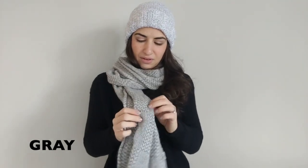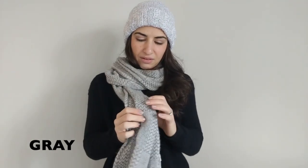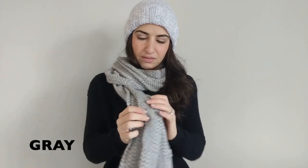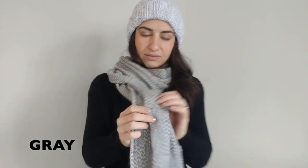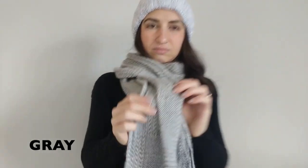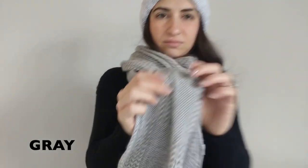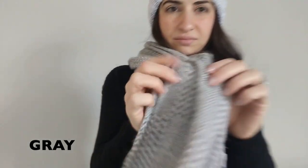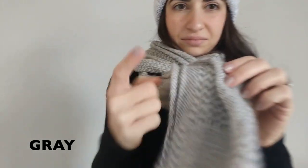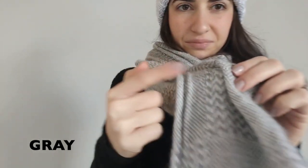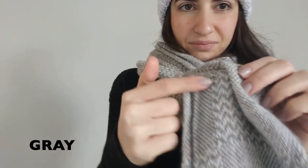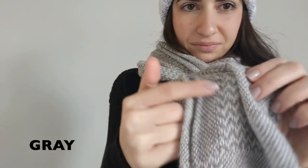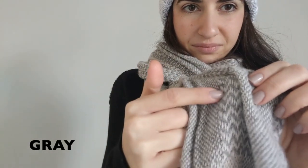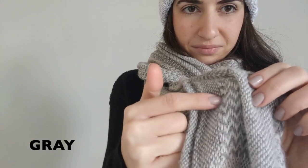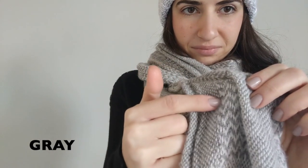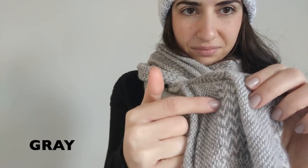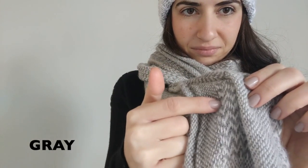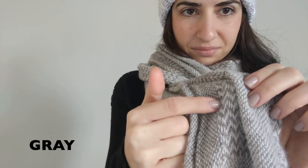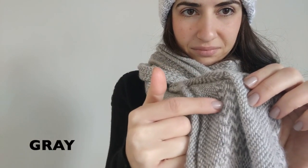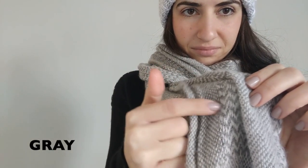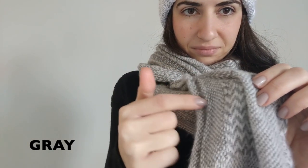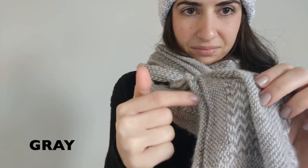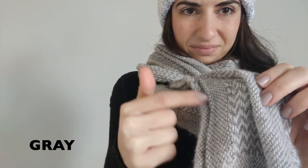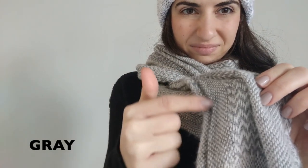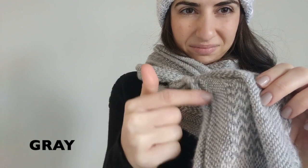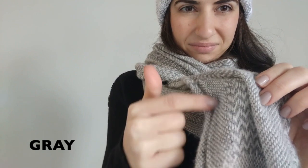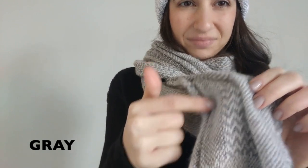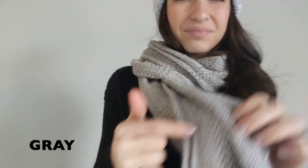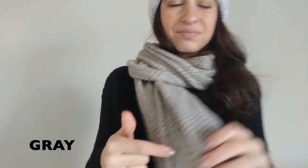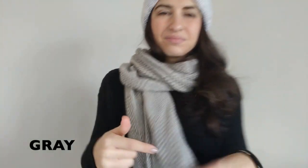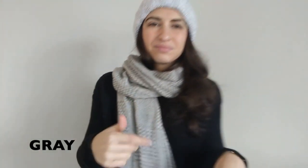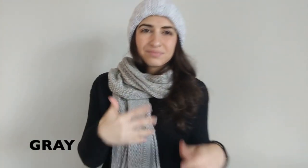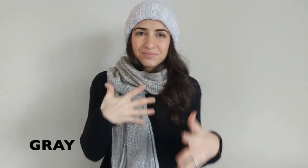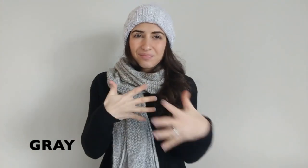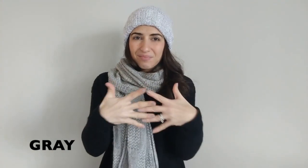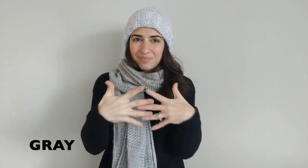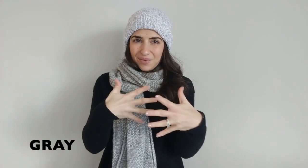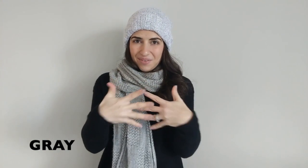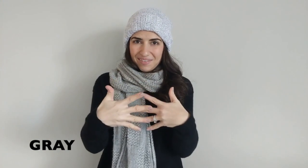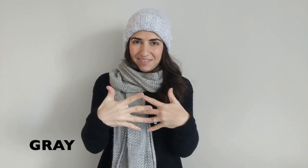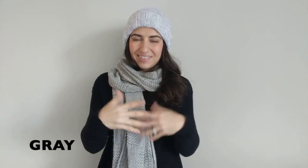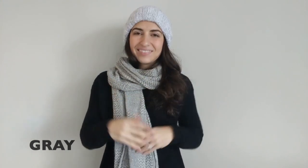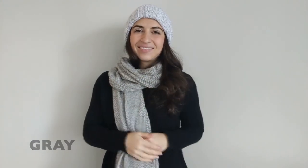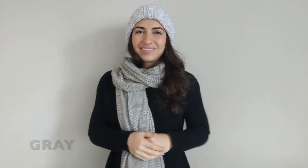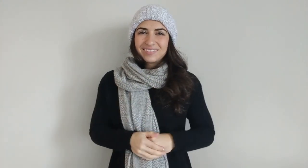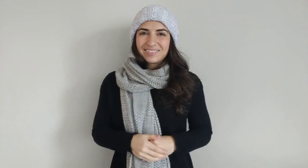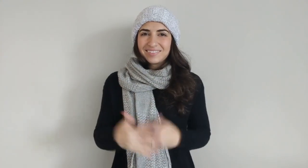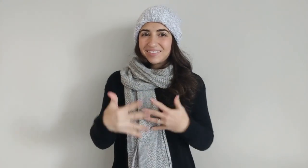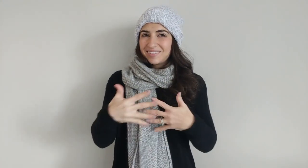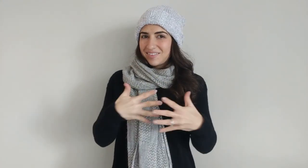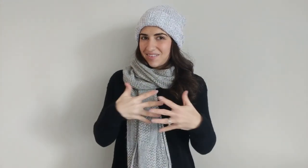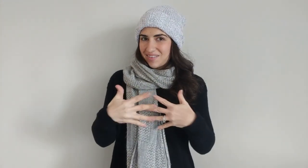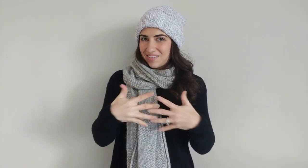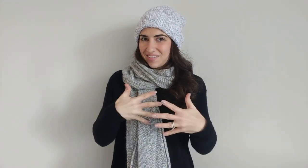Sort of like this color over here -- GRAY.